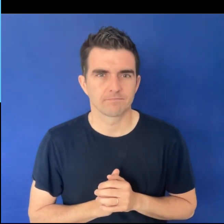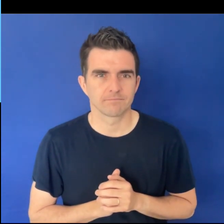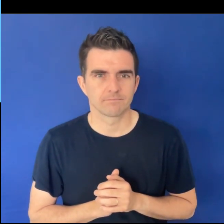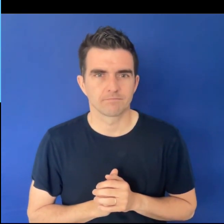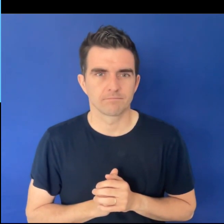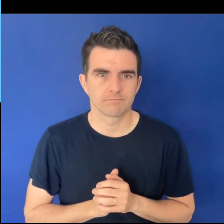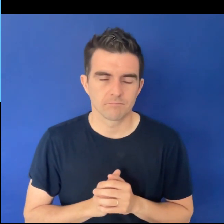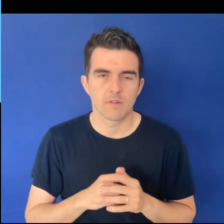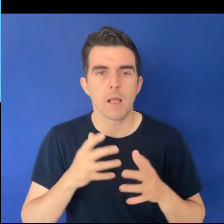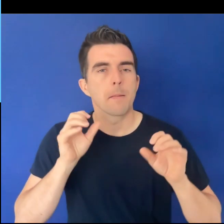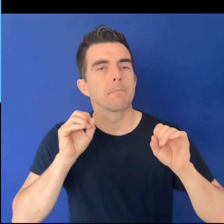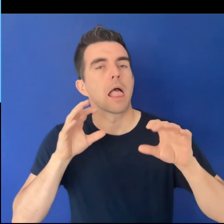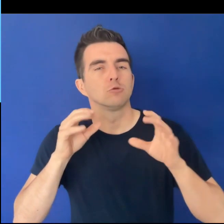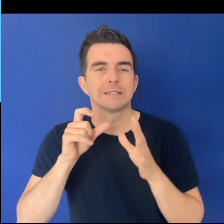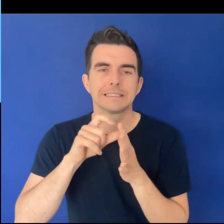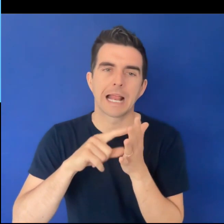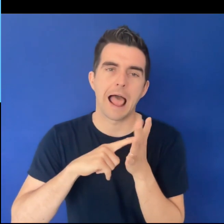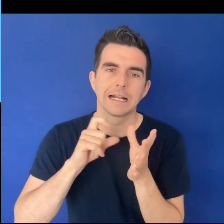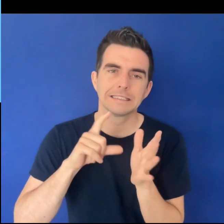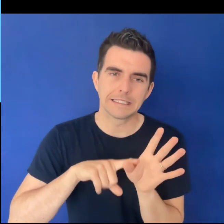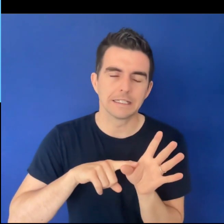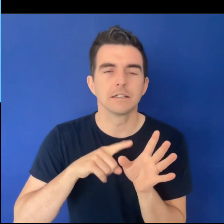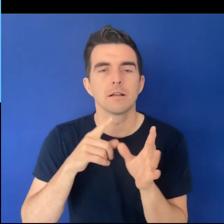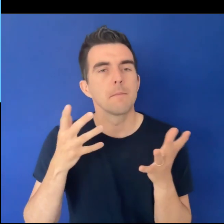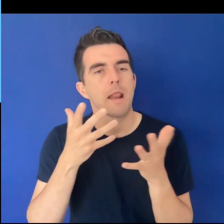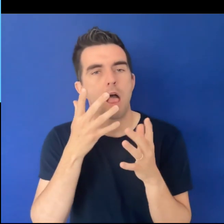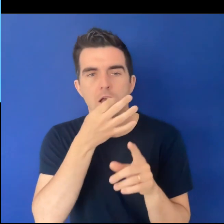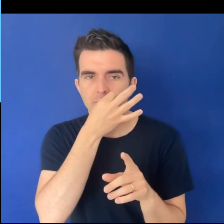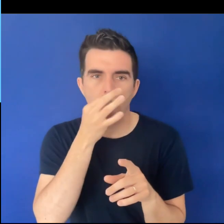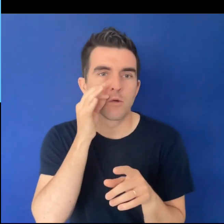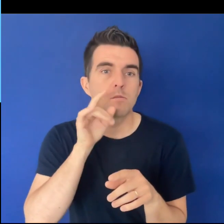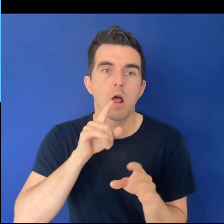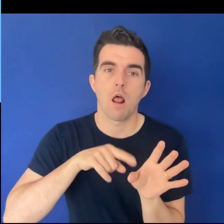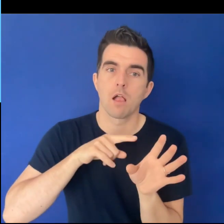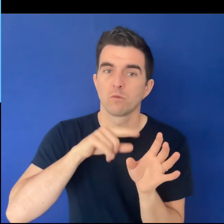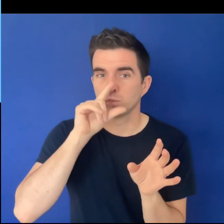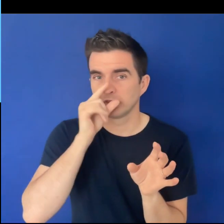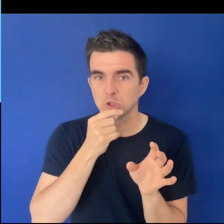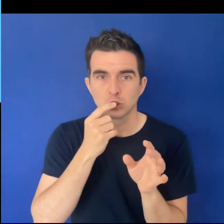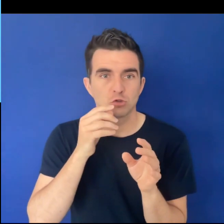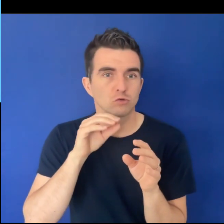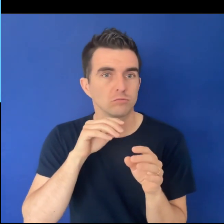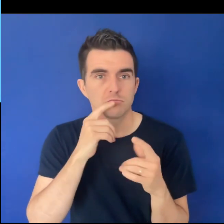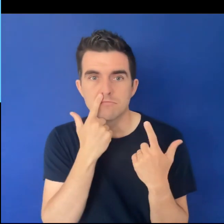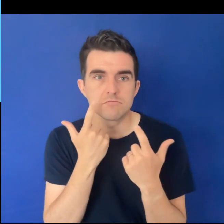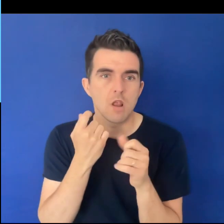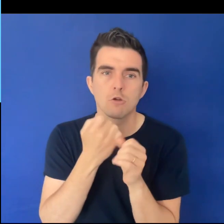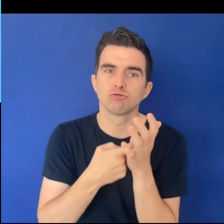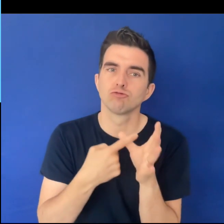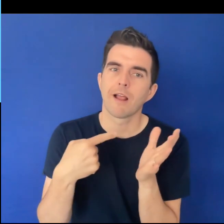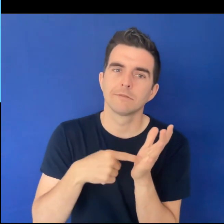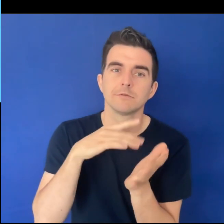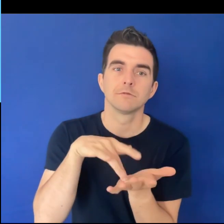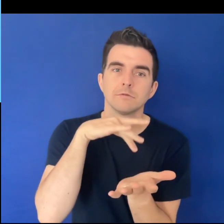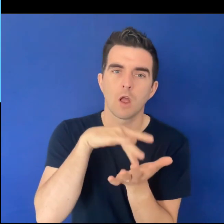In Magical Delicacy, you play as Flora, a young witch who’s just moved to the harbour town of Grat, to grow her magical abilities.